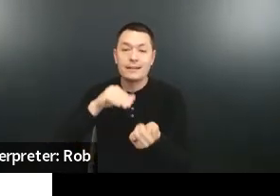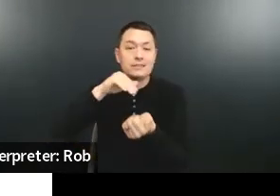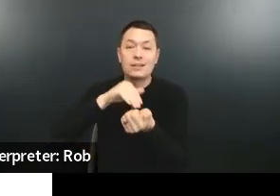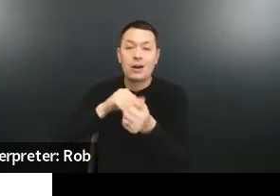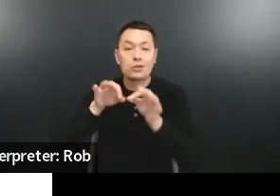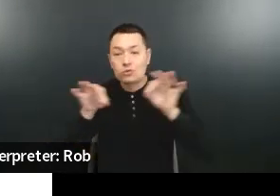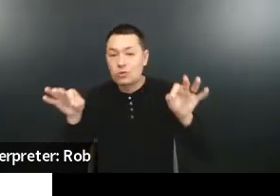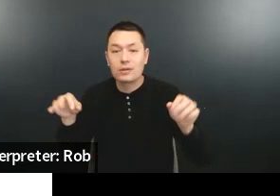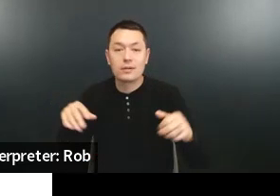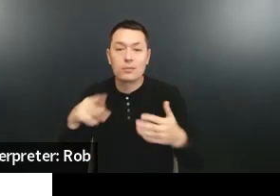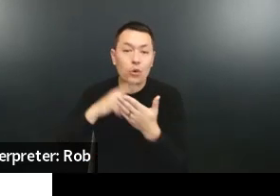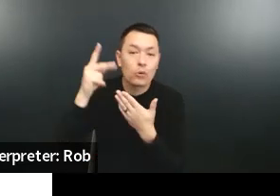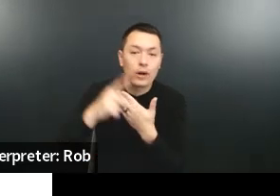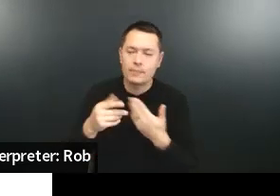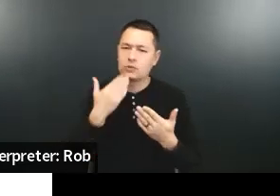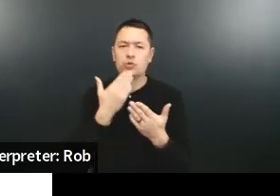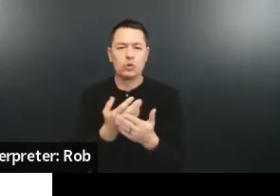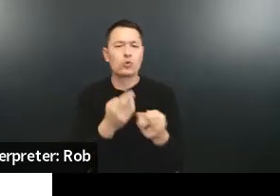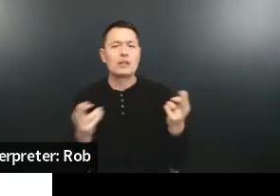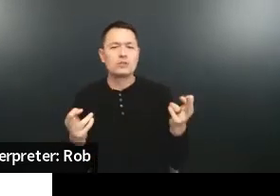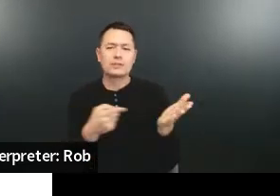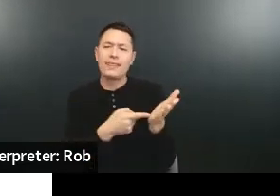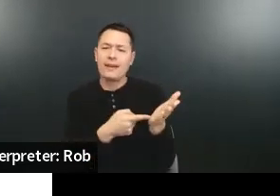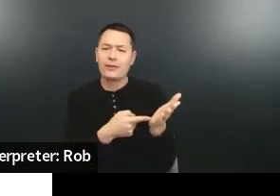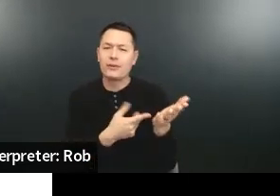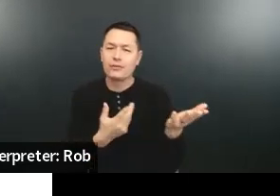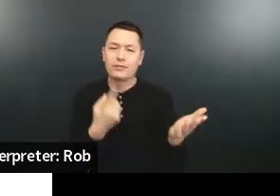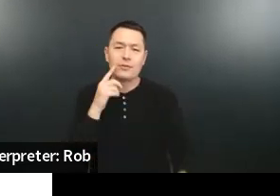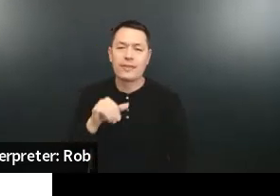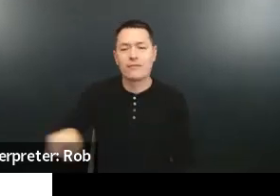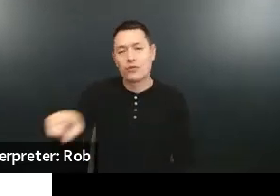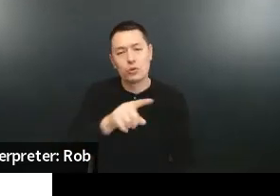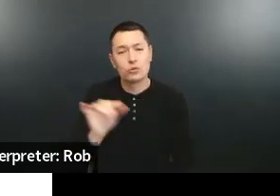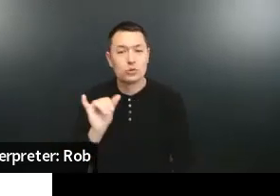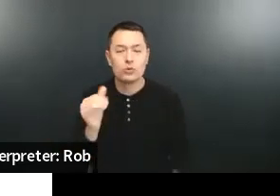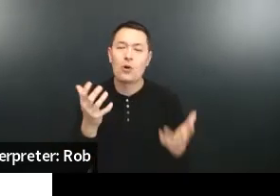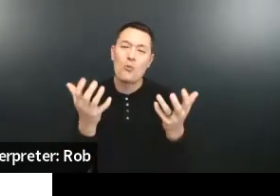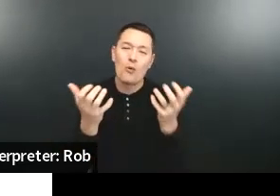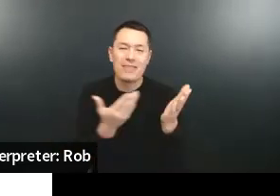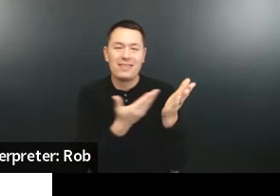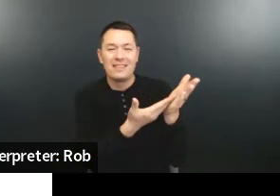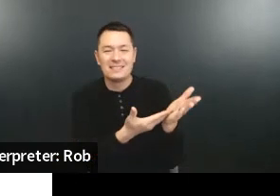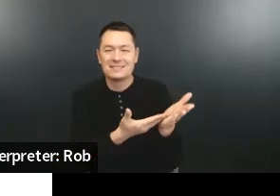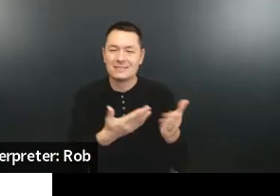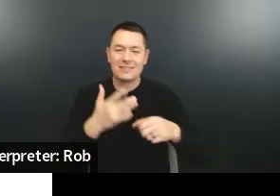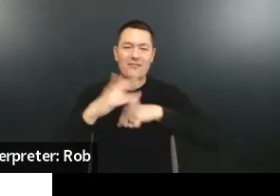a lot of good research resources and data there for you. I also just wanted to have these links available in PowerPoint